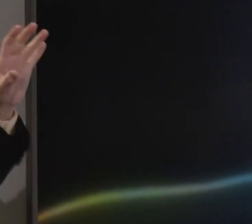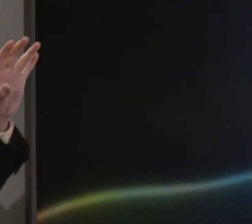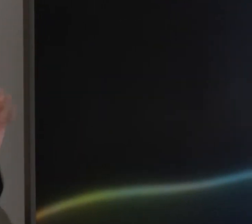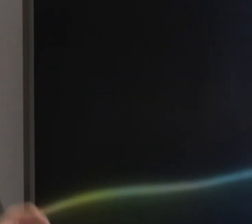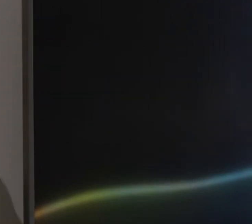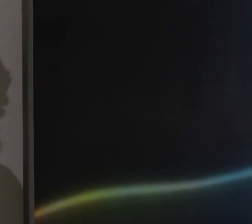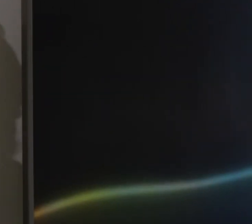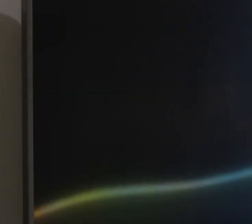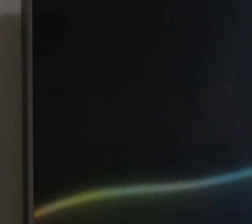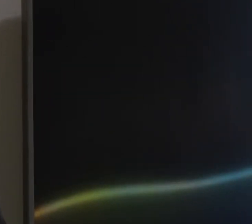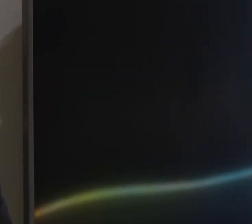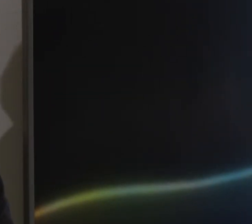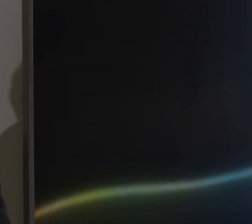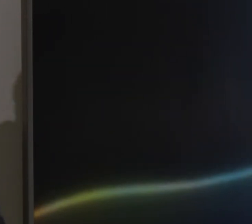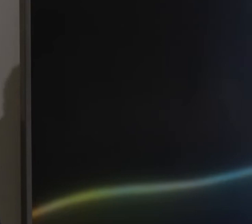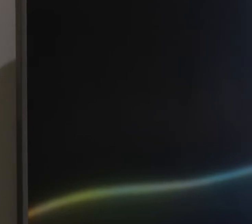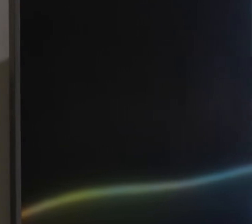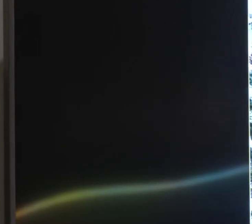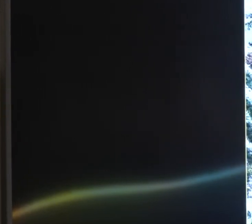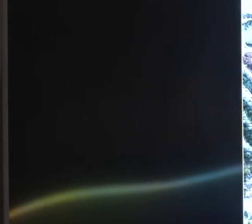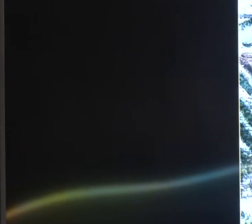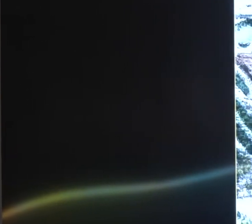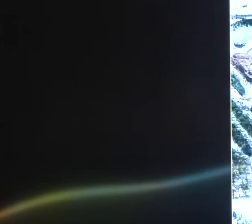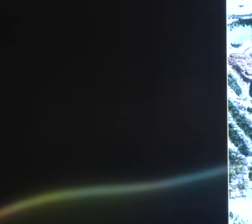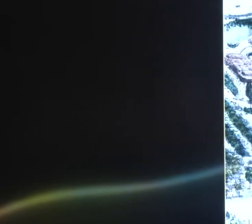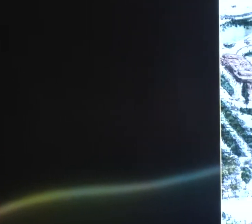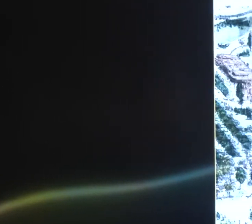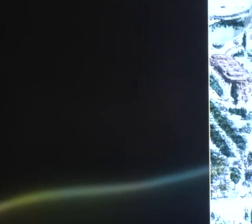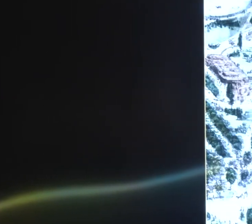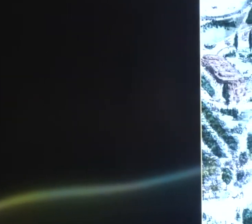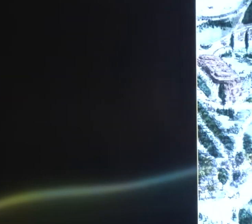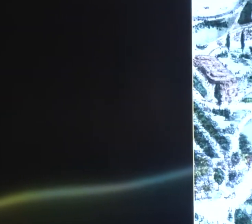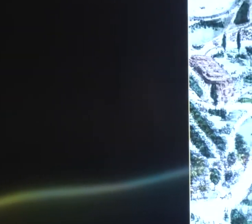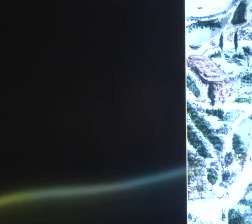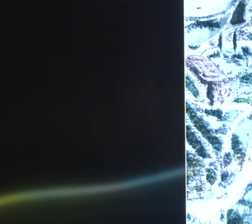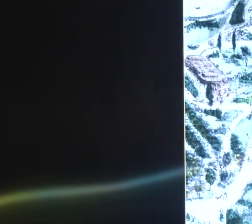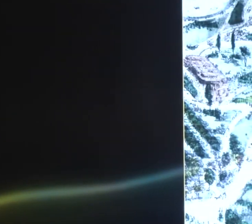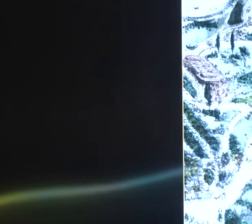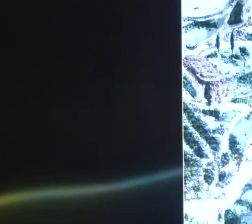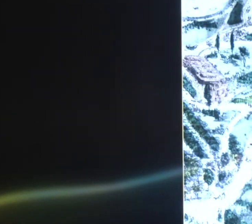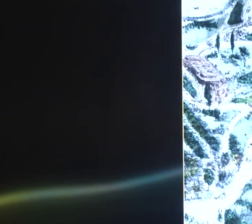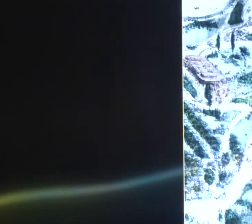As you can tell from all the people who are lined up in the back. I'm delighted to see all of your